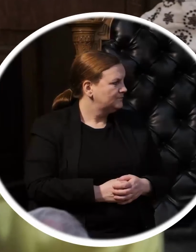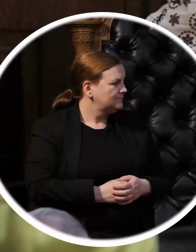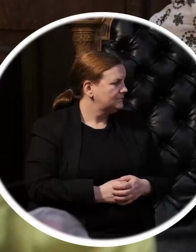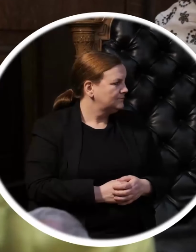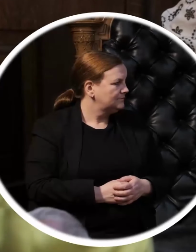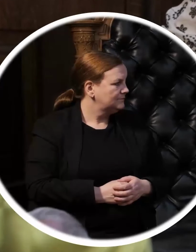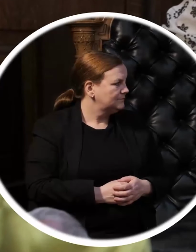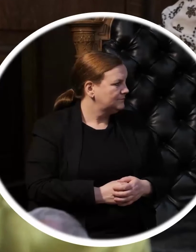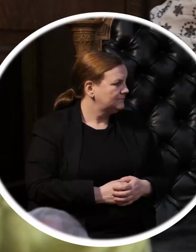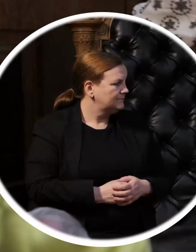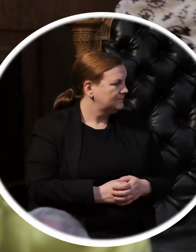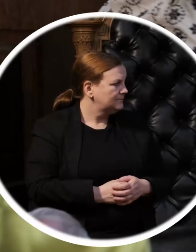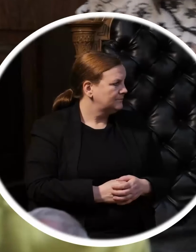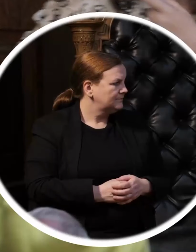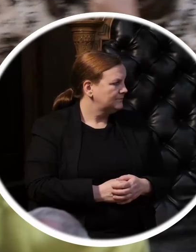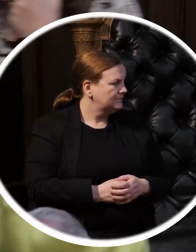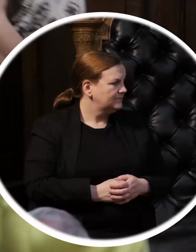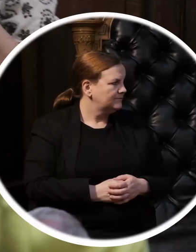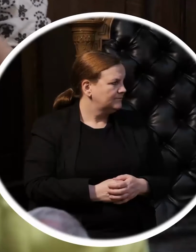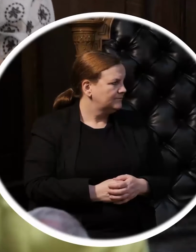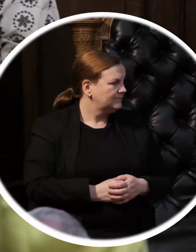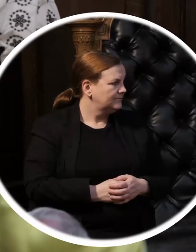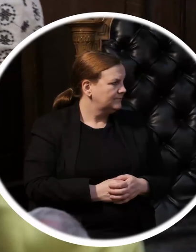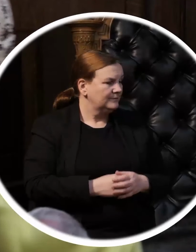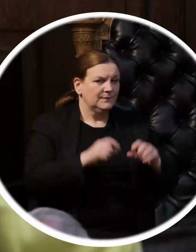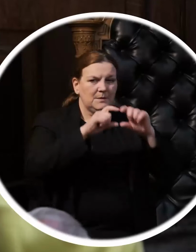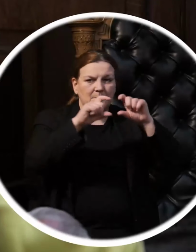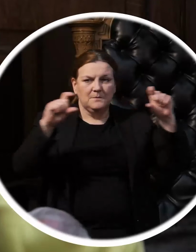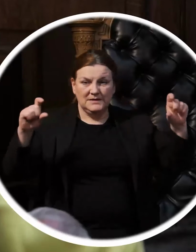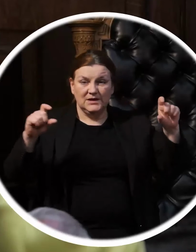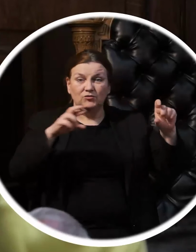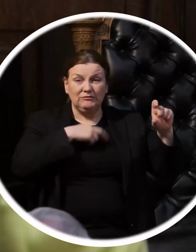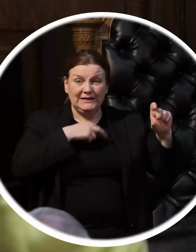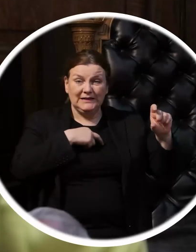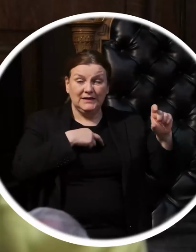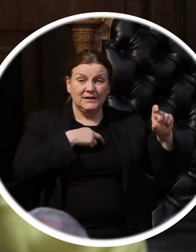These bits here and all along there, they're actually iron and nobody knew